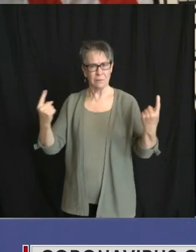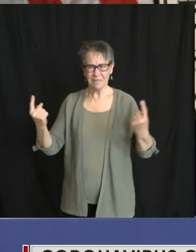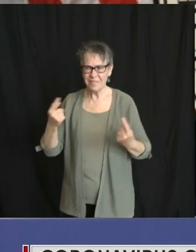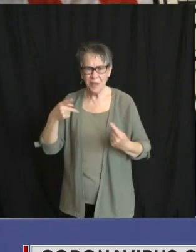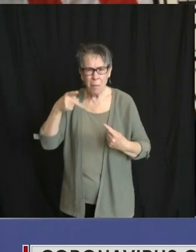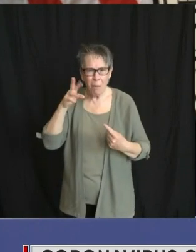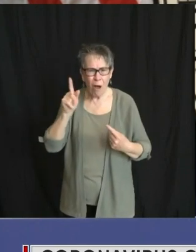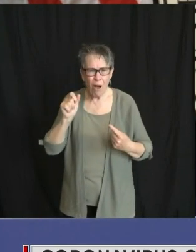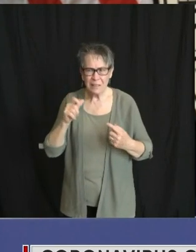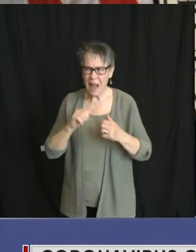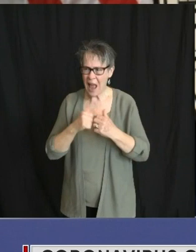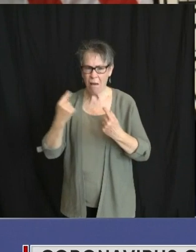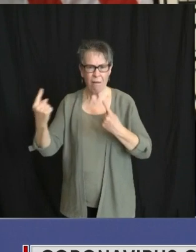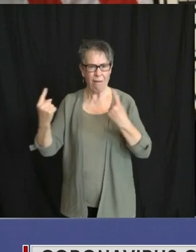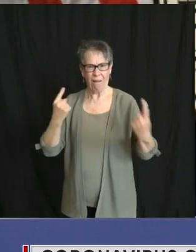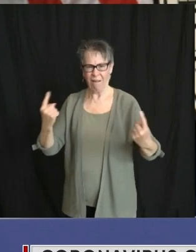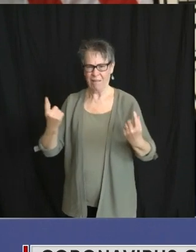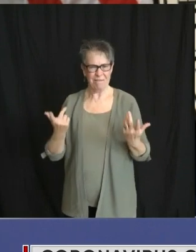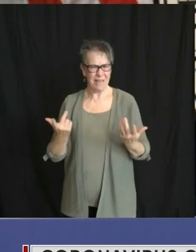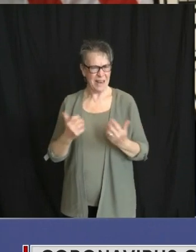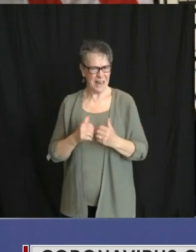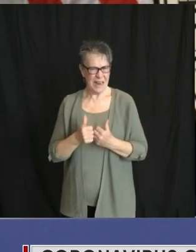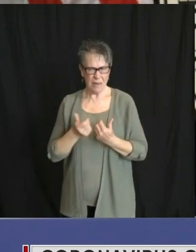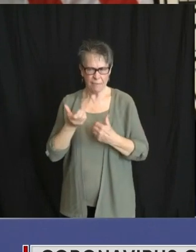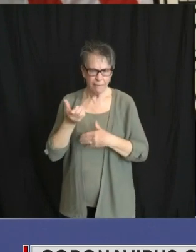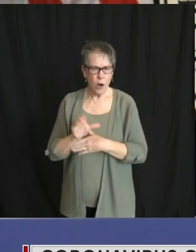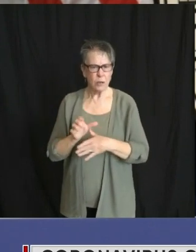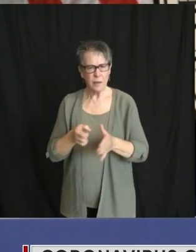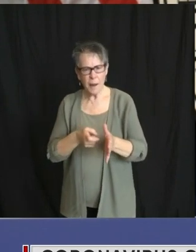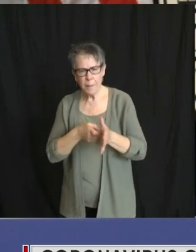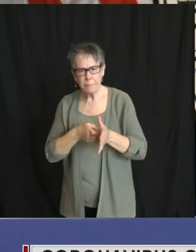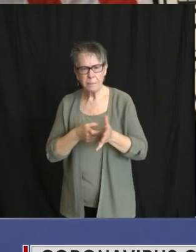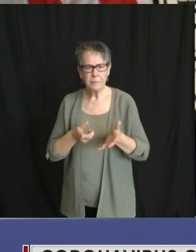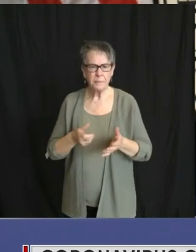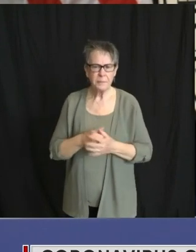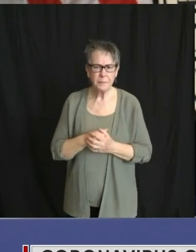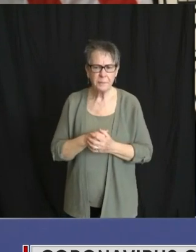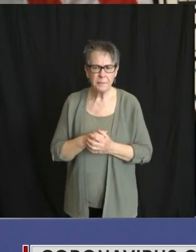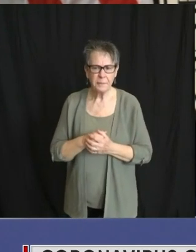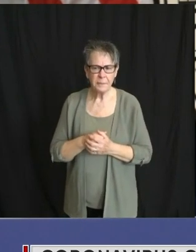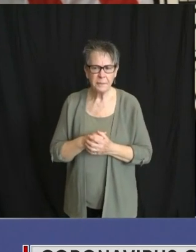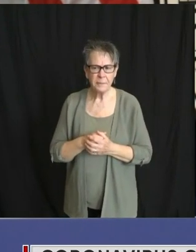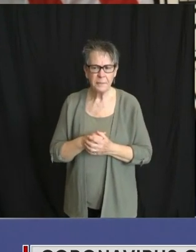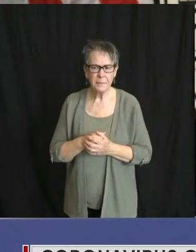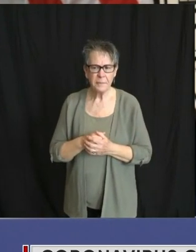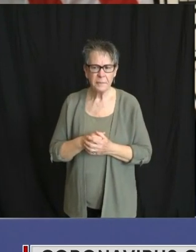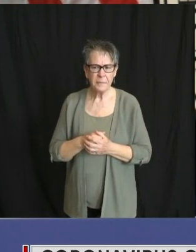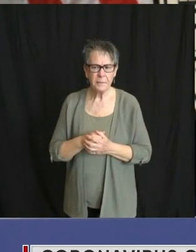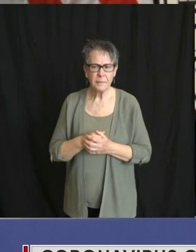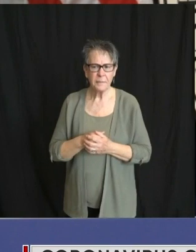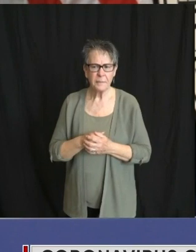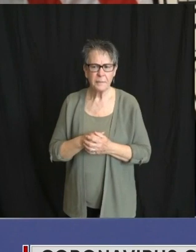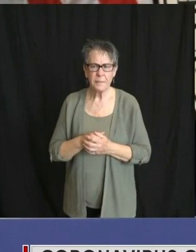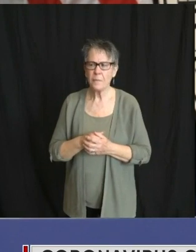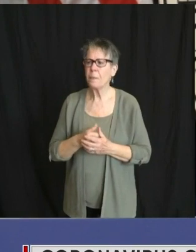COMMISSION ANNOUNCED YESTERDAY WILL THE MEMBERS BE PAID?